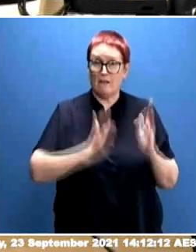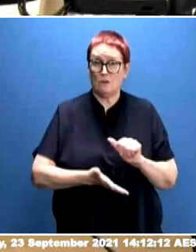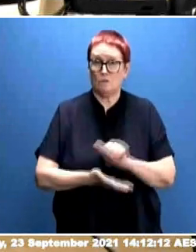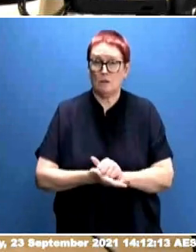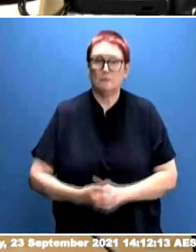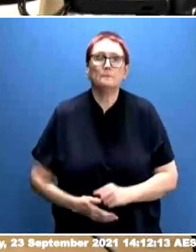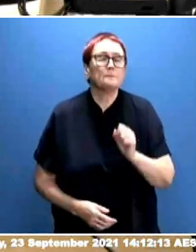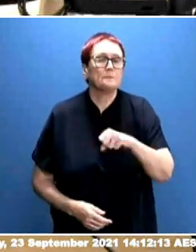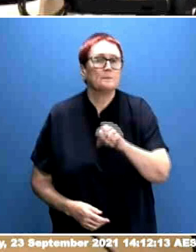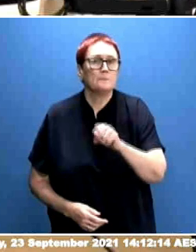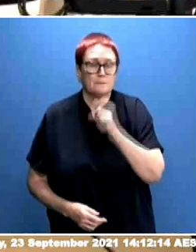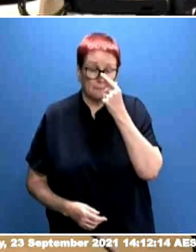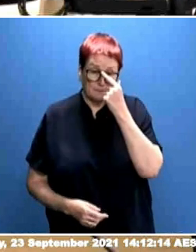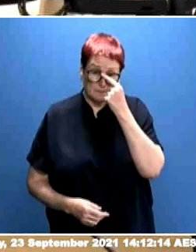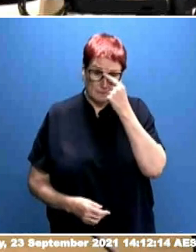Yes, that's right.